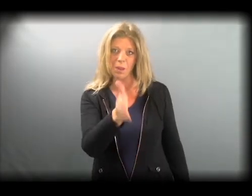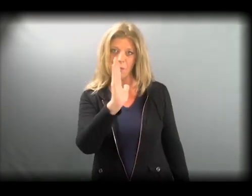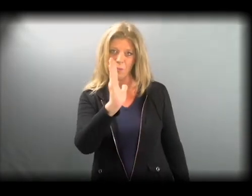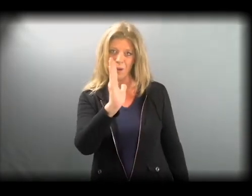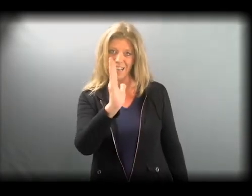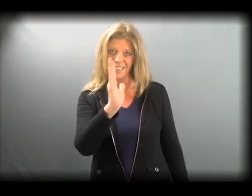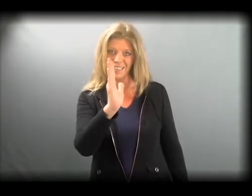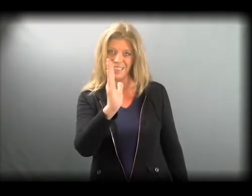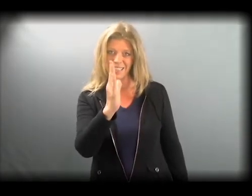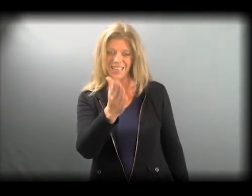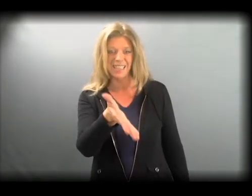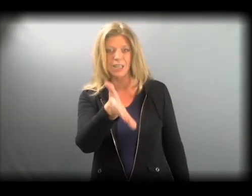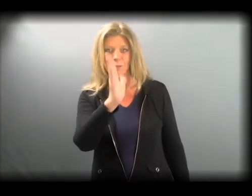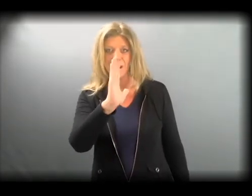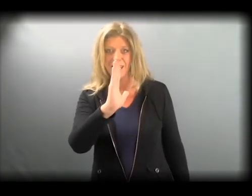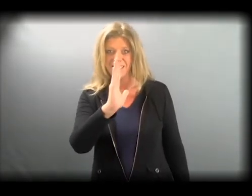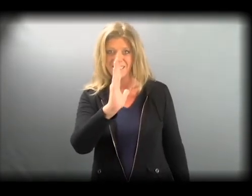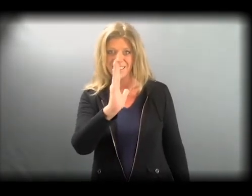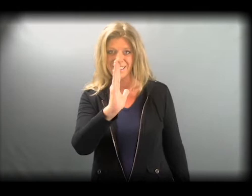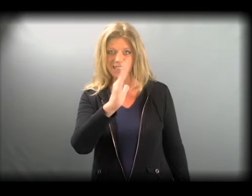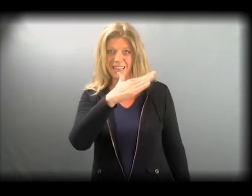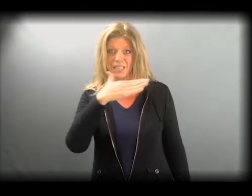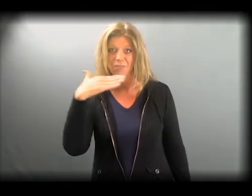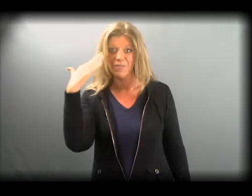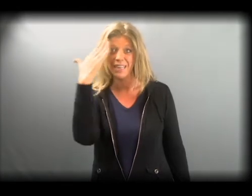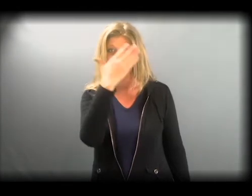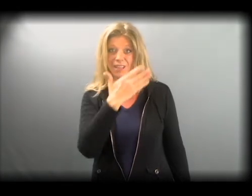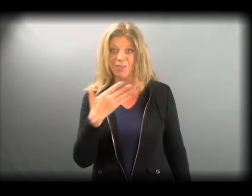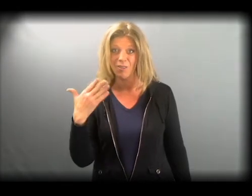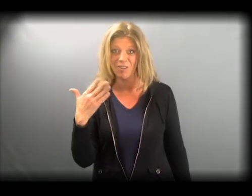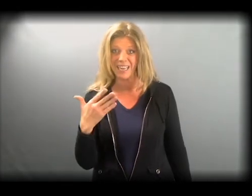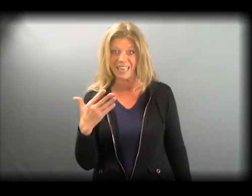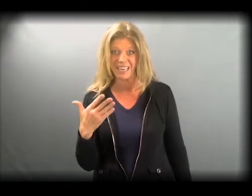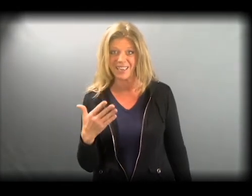GRAND It's at your face level right here.